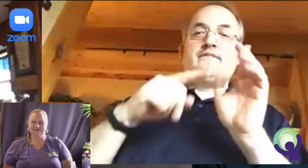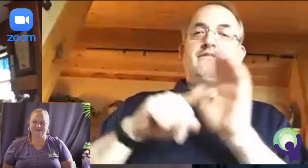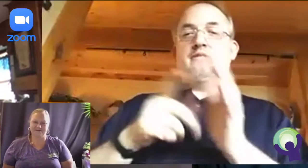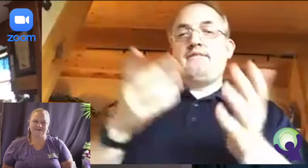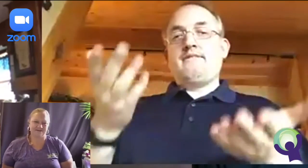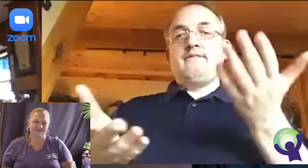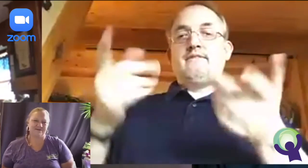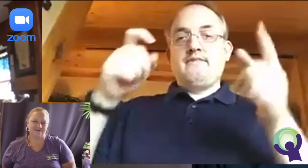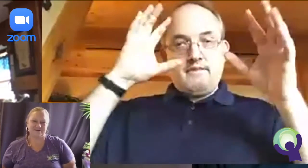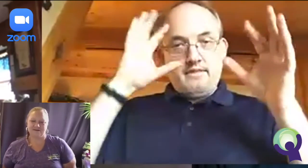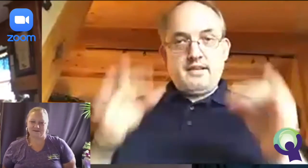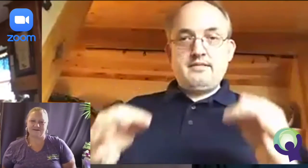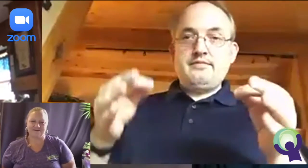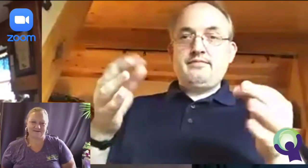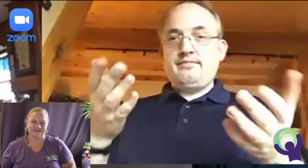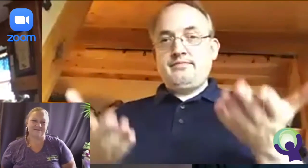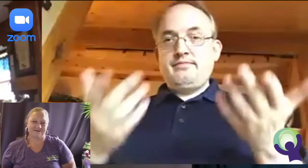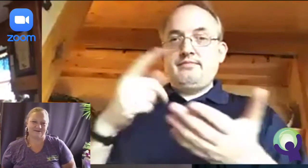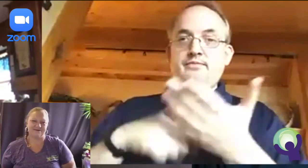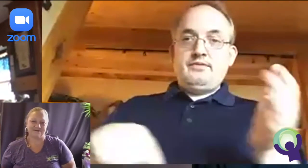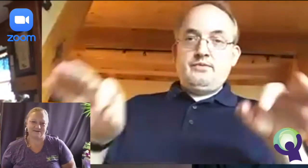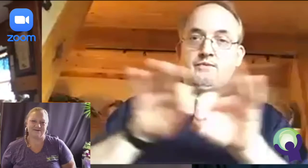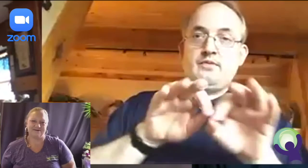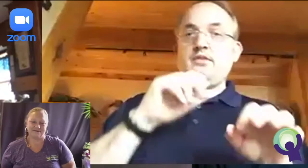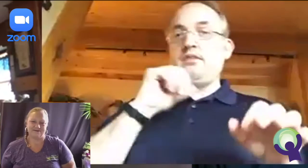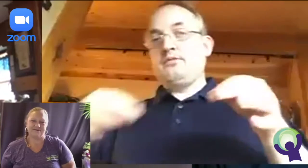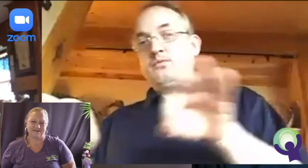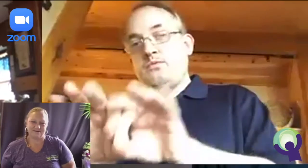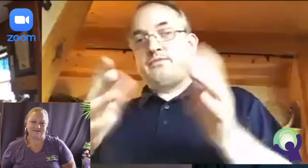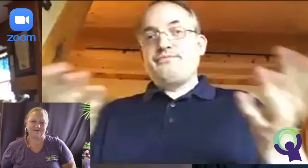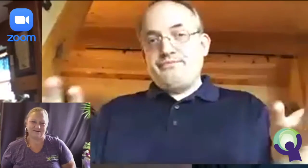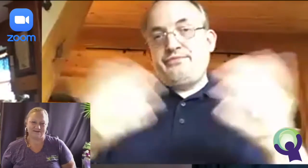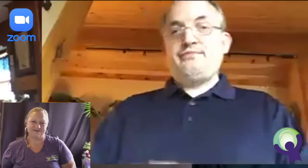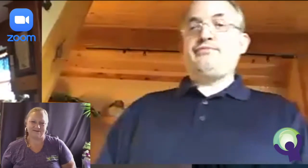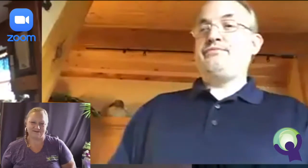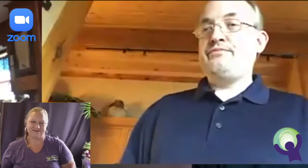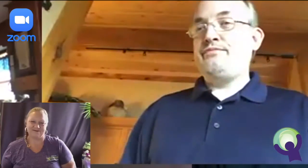it. I love my life here. Of course, there's positive/negatives to every decision. We have